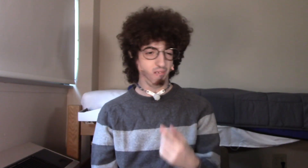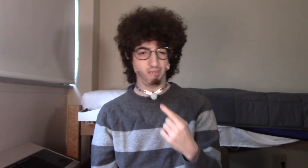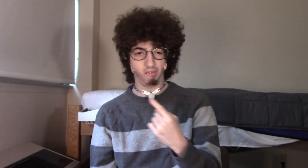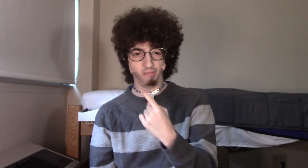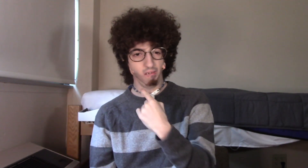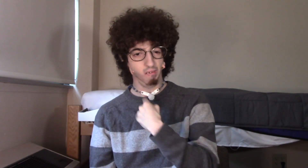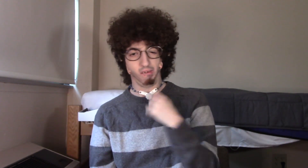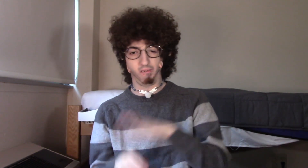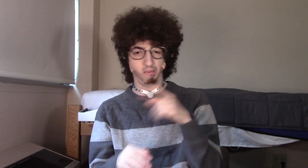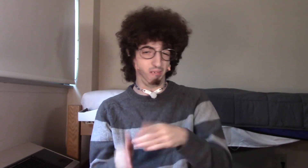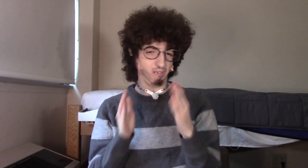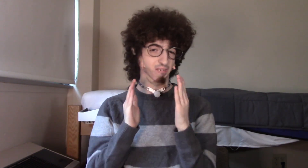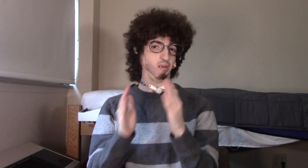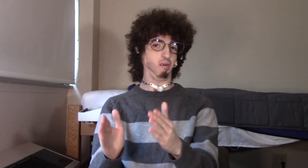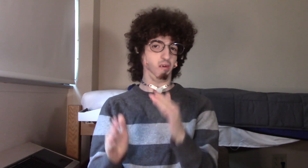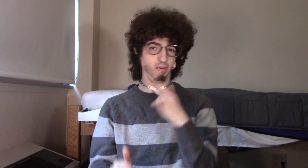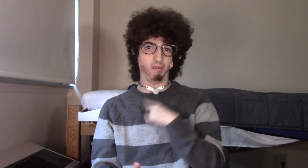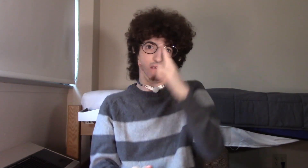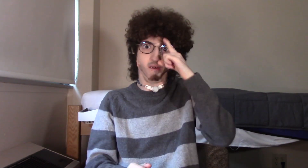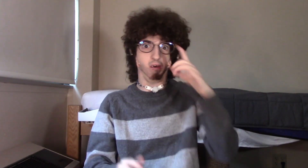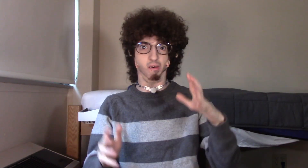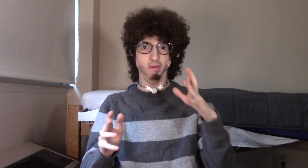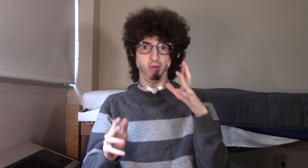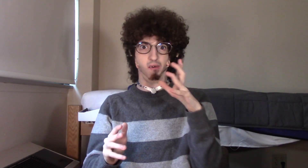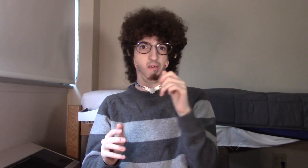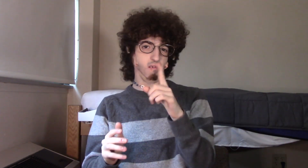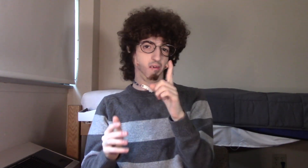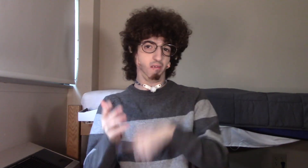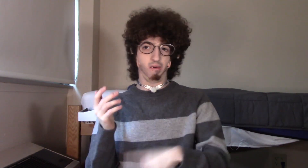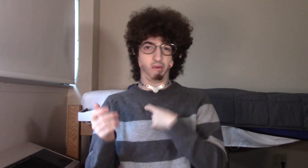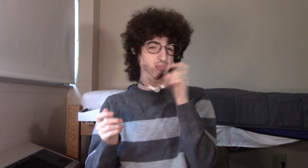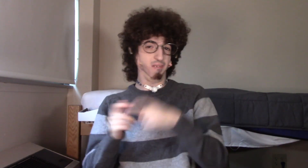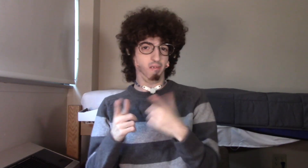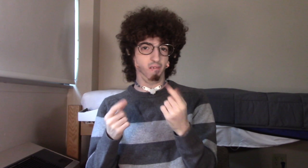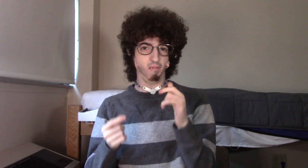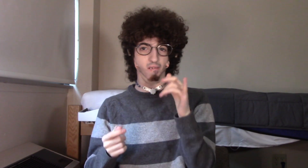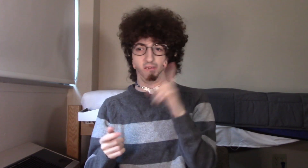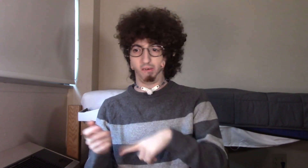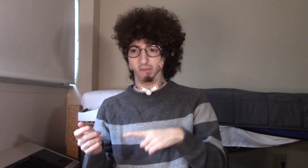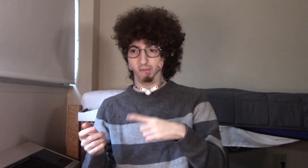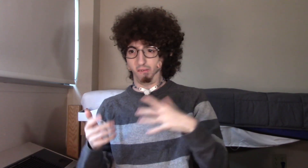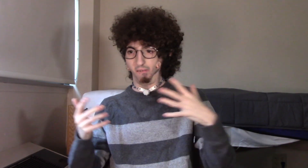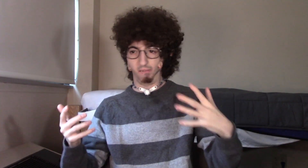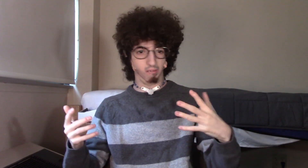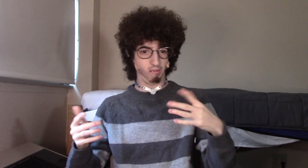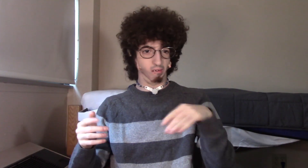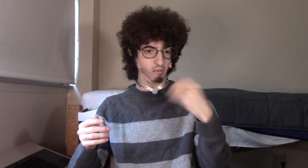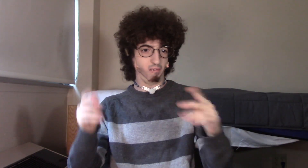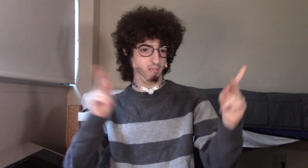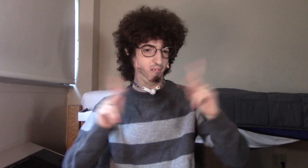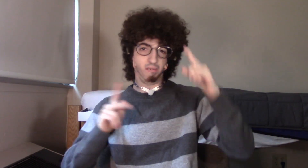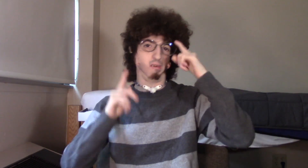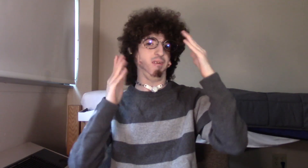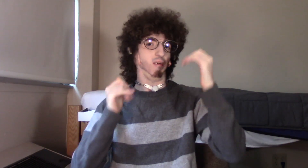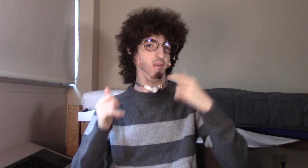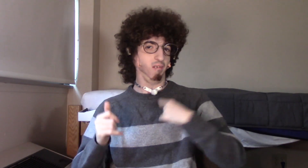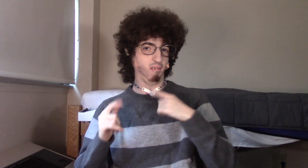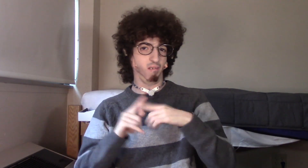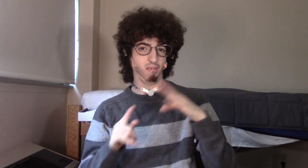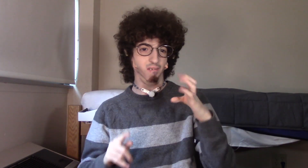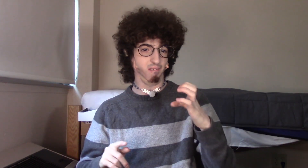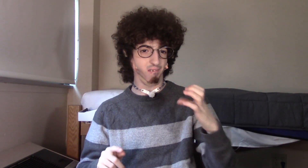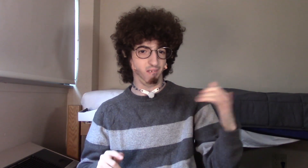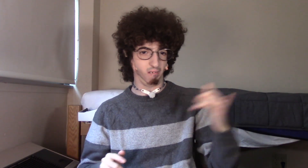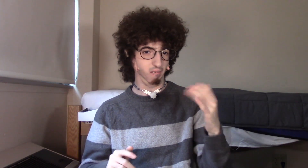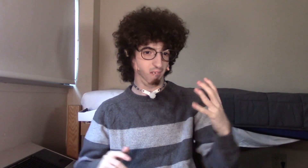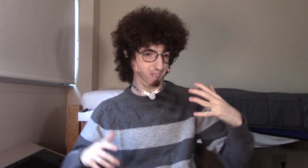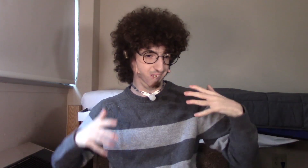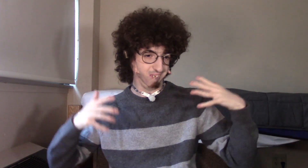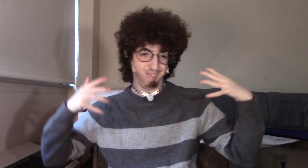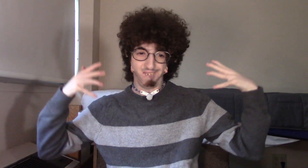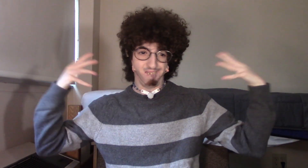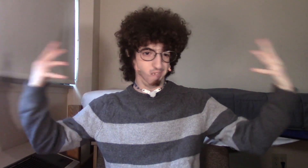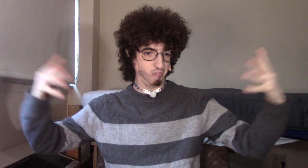I was on that path that I thought was what I needed to do, what other people expected me to be